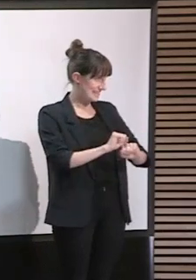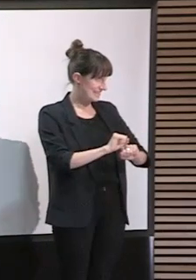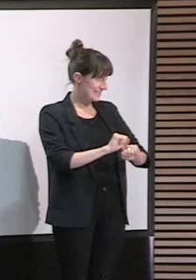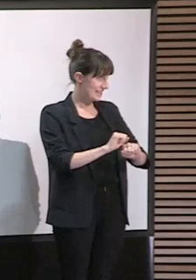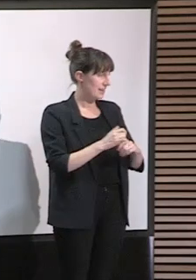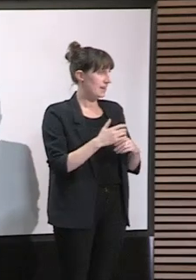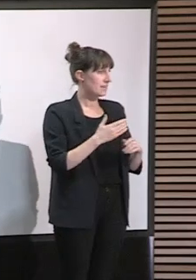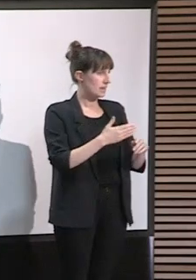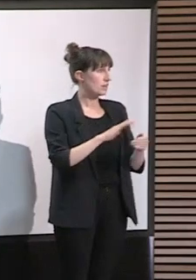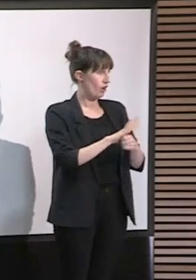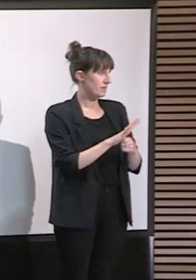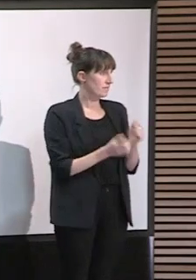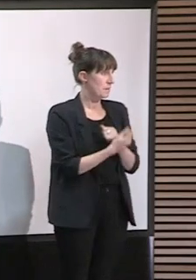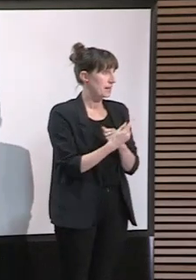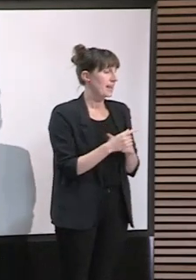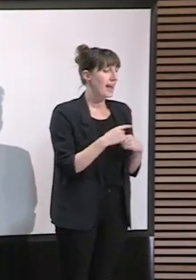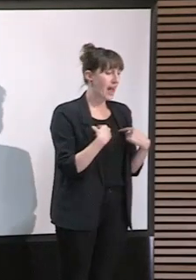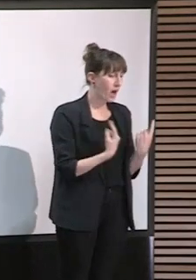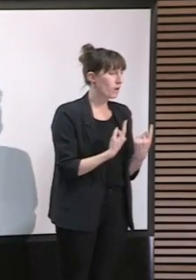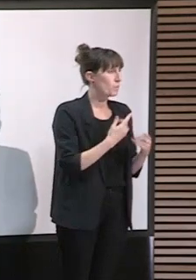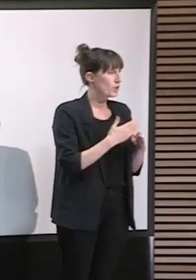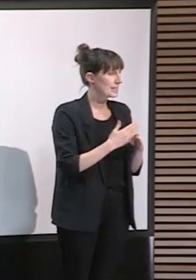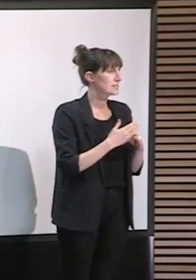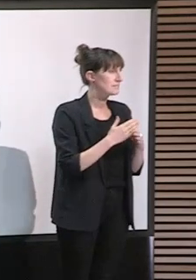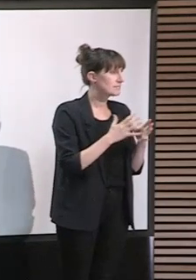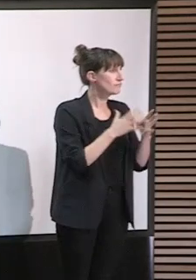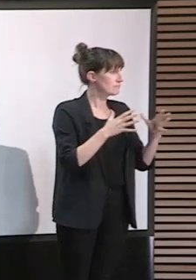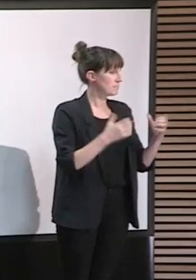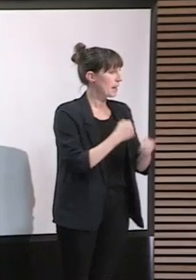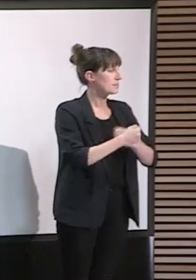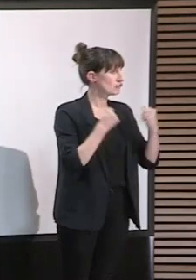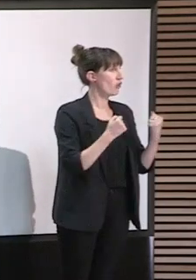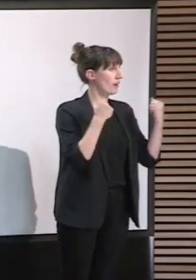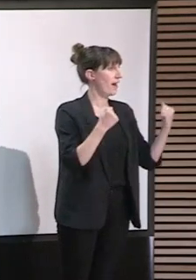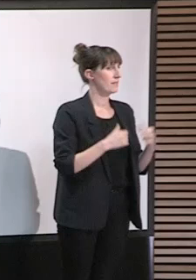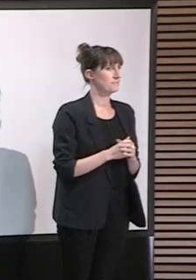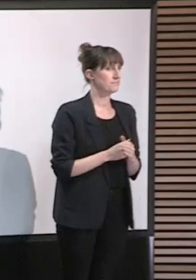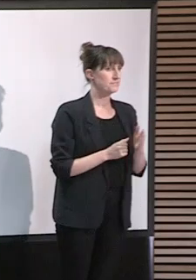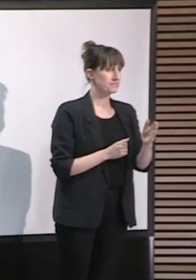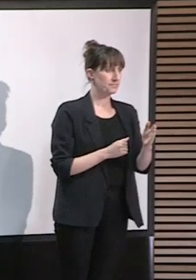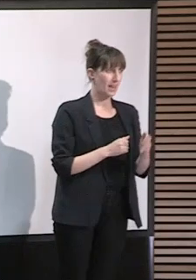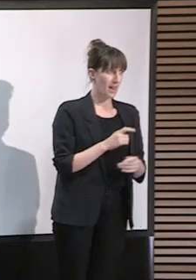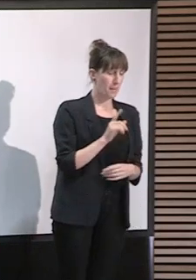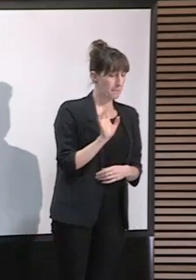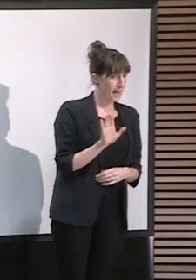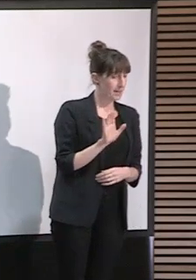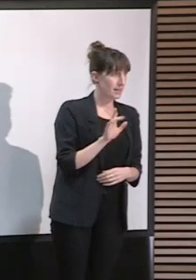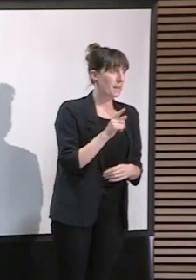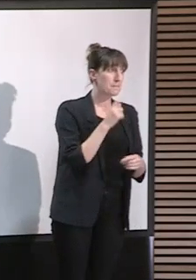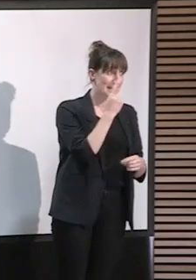all the prevention work we do that is critical and all of that has been getting stronger and stronger and stronger as our response has been